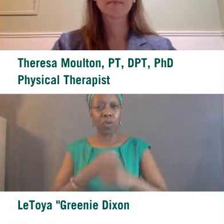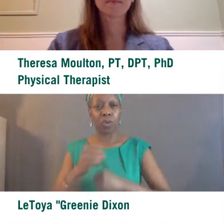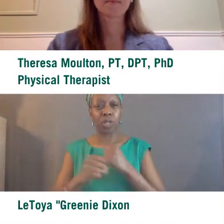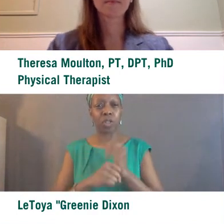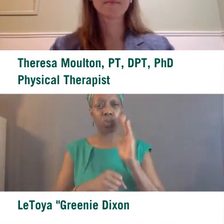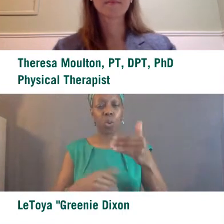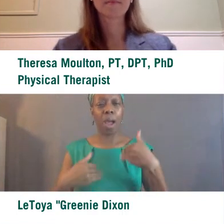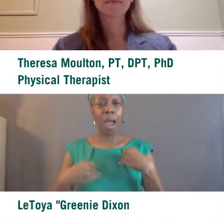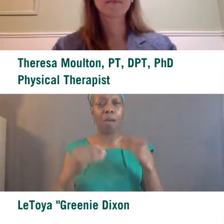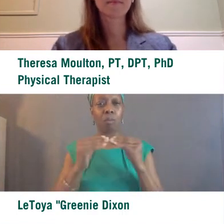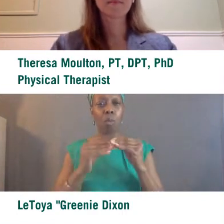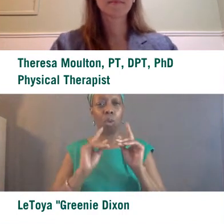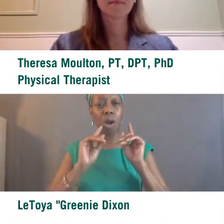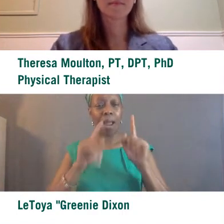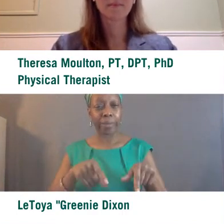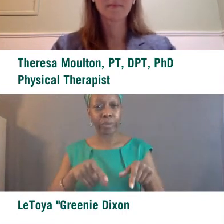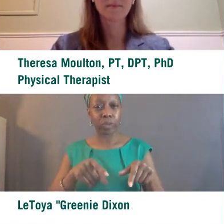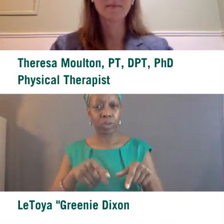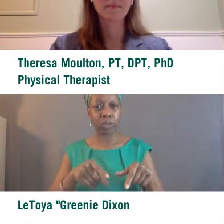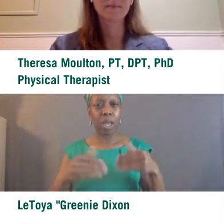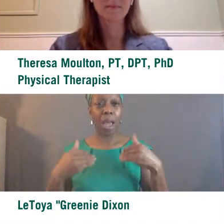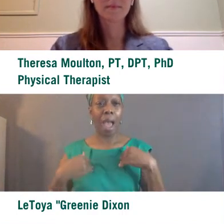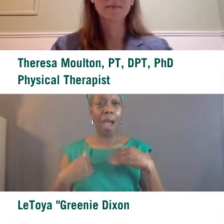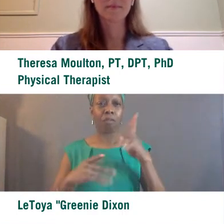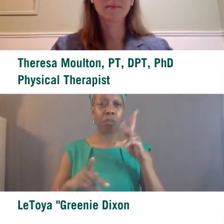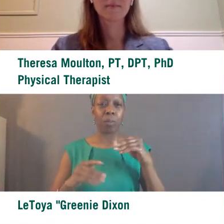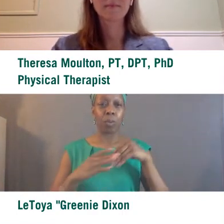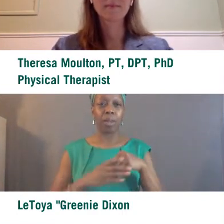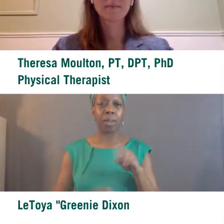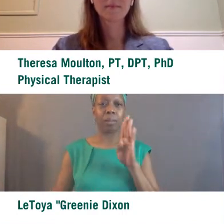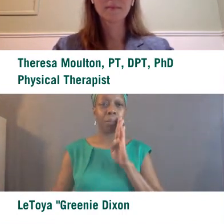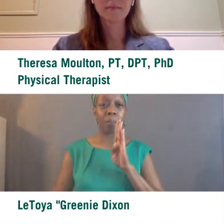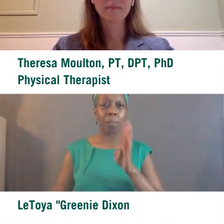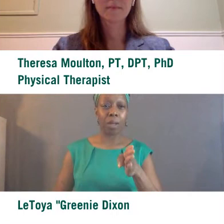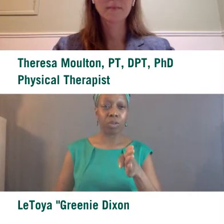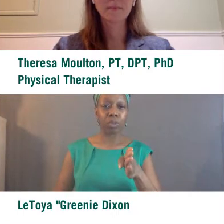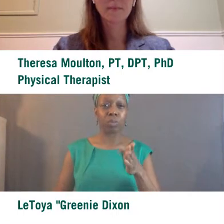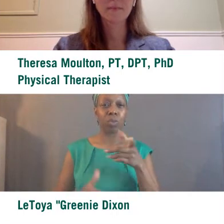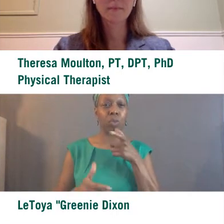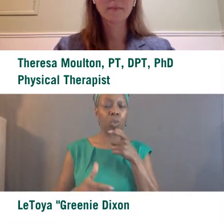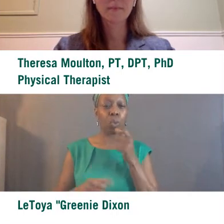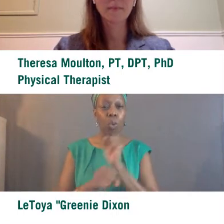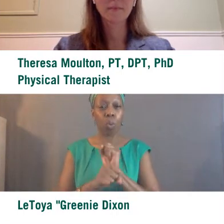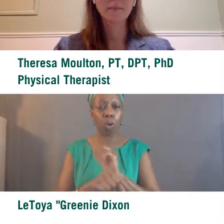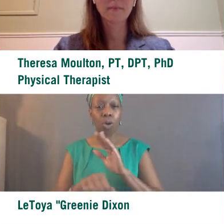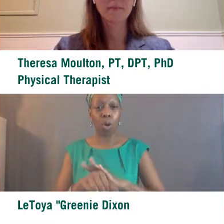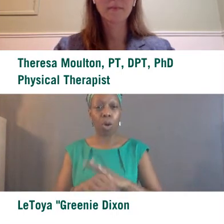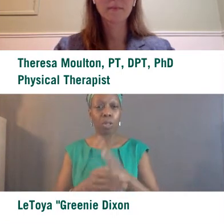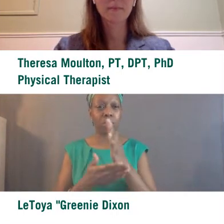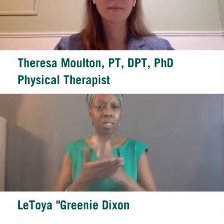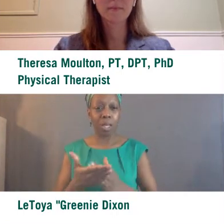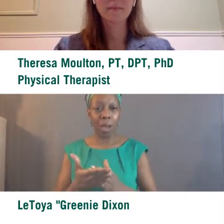There are people in Belgium who are trying to do some of the biopsies in younger kids. Who are not having surgery to figure out